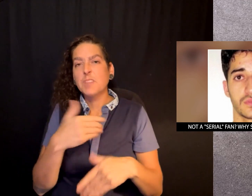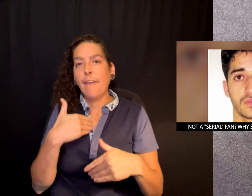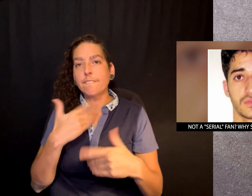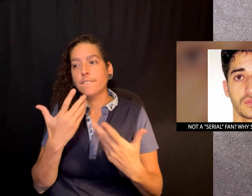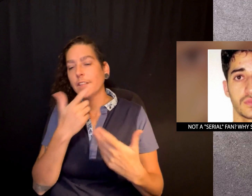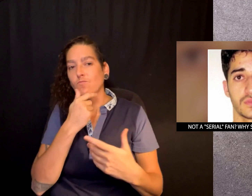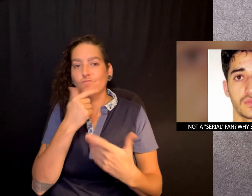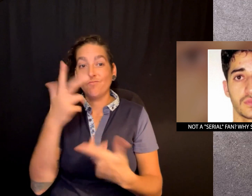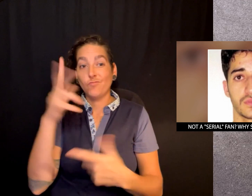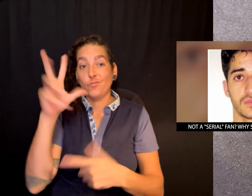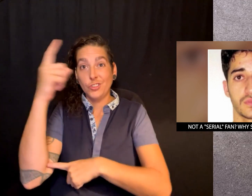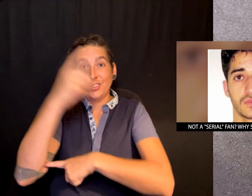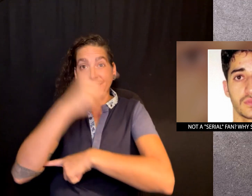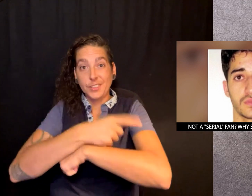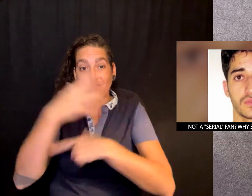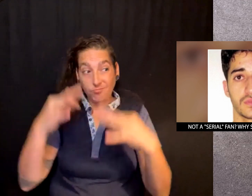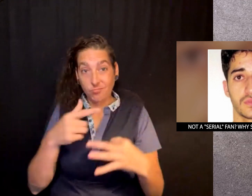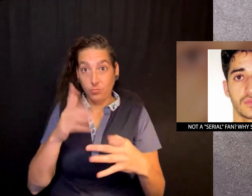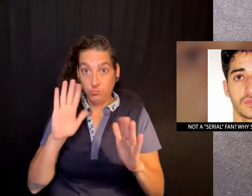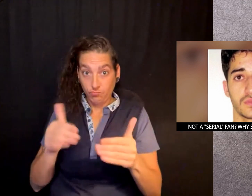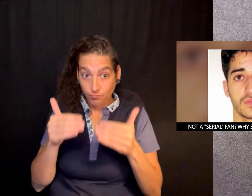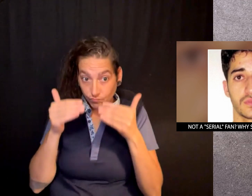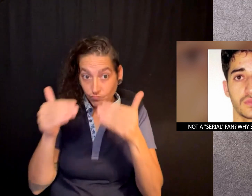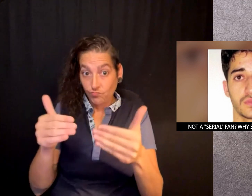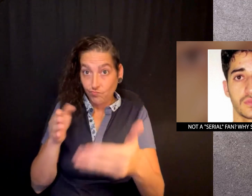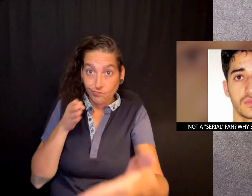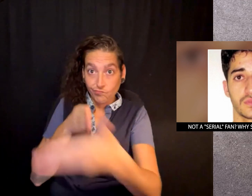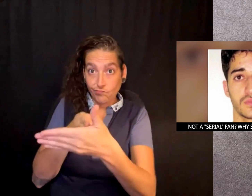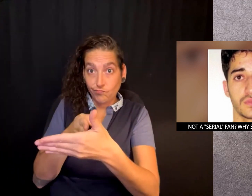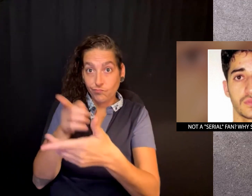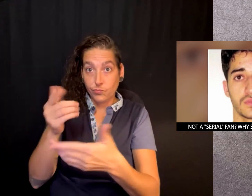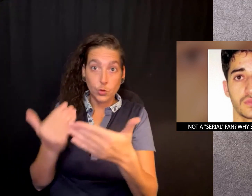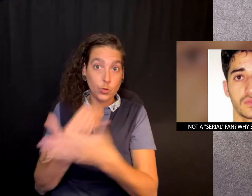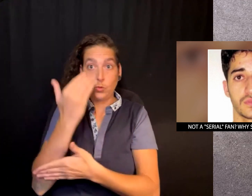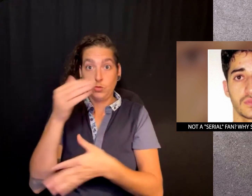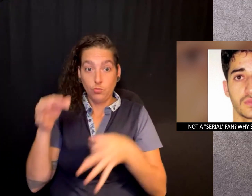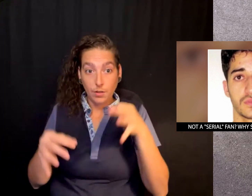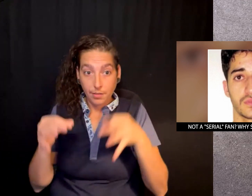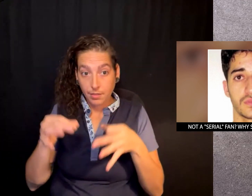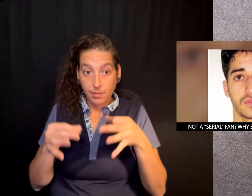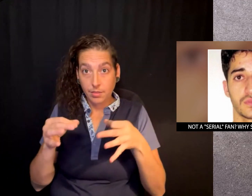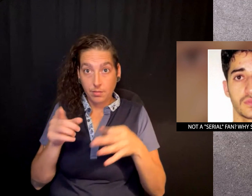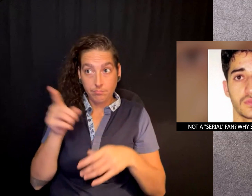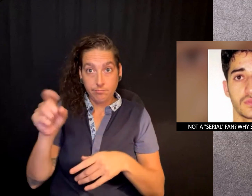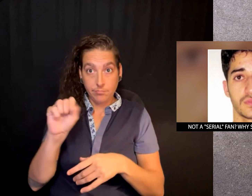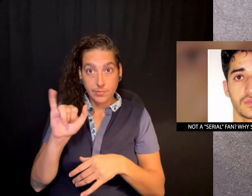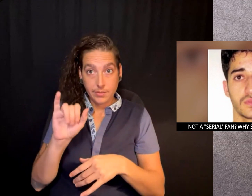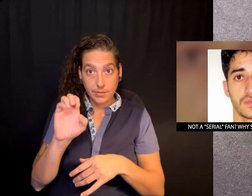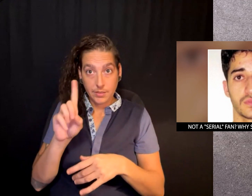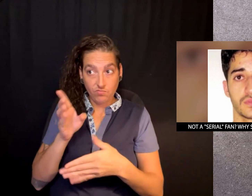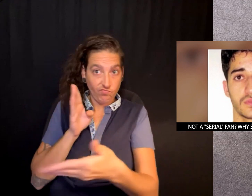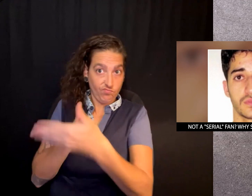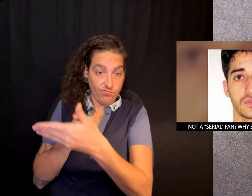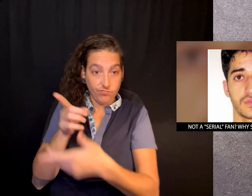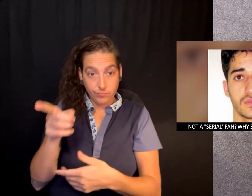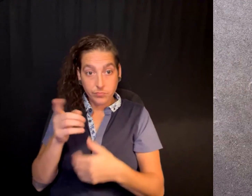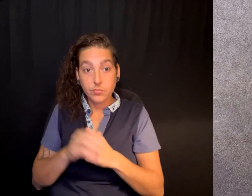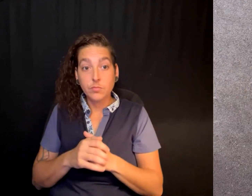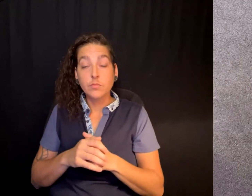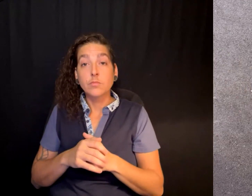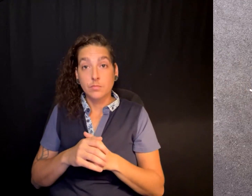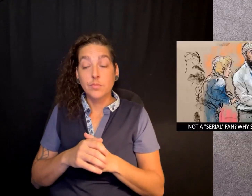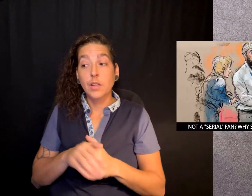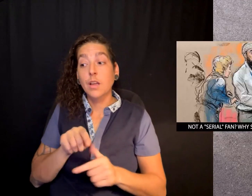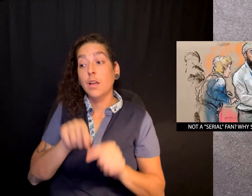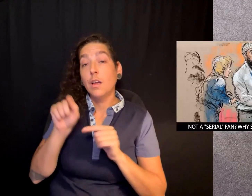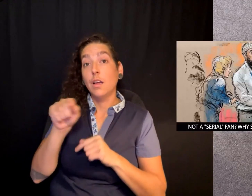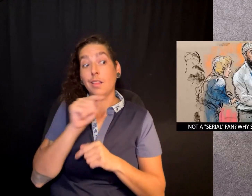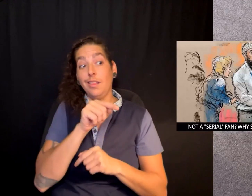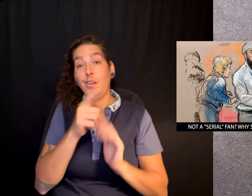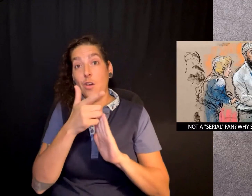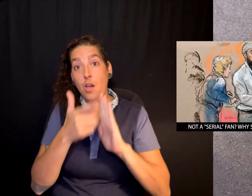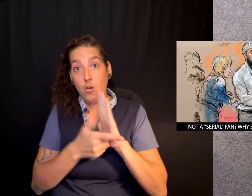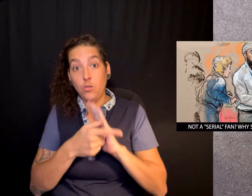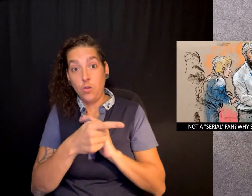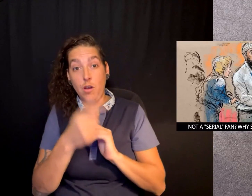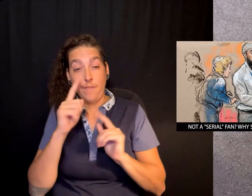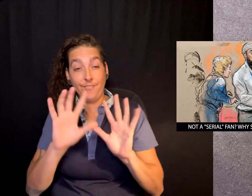if they will pursue a new trial against Syed an attorney for the victim's family member